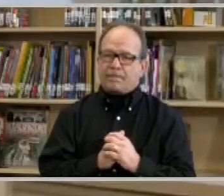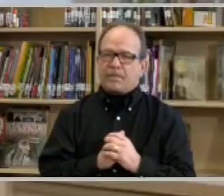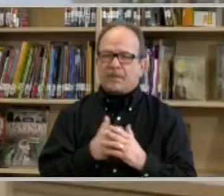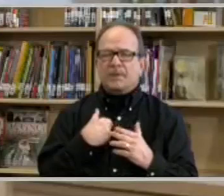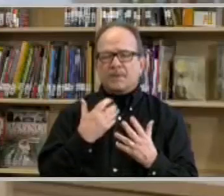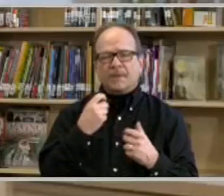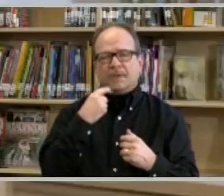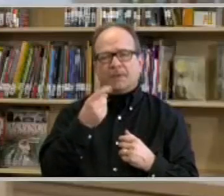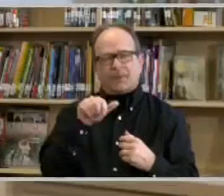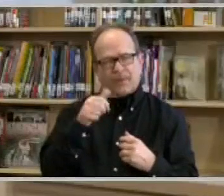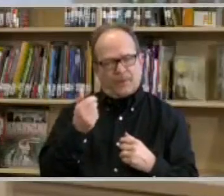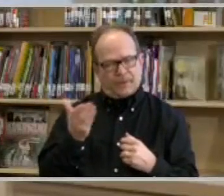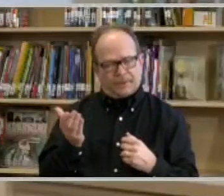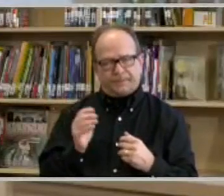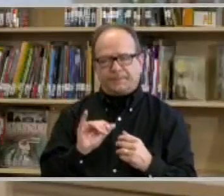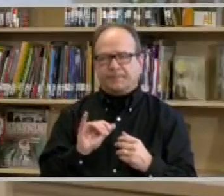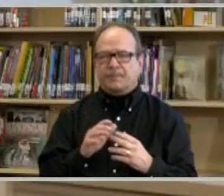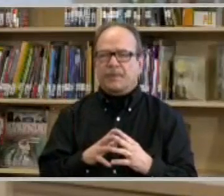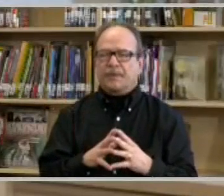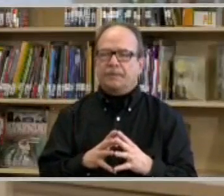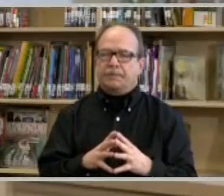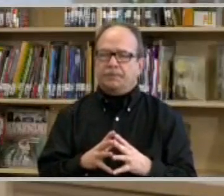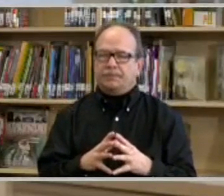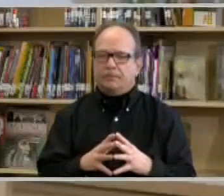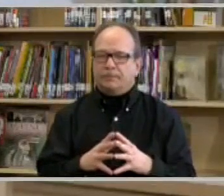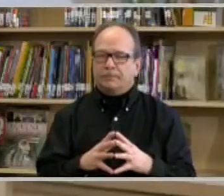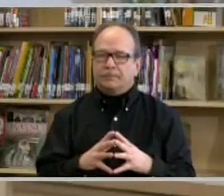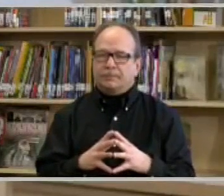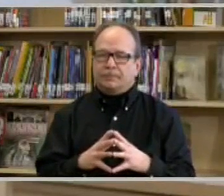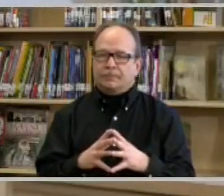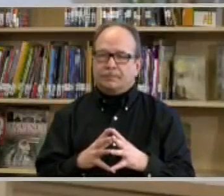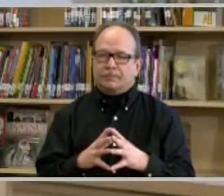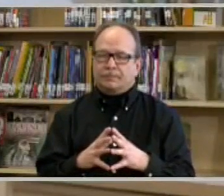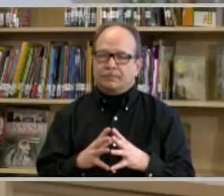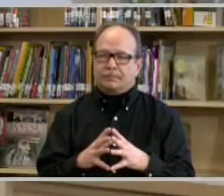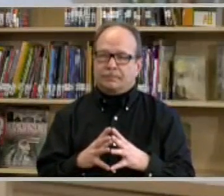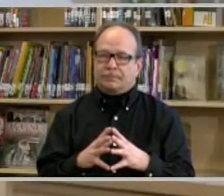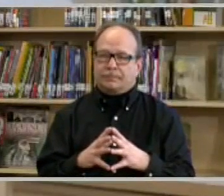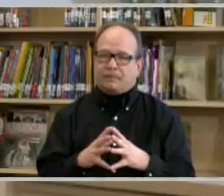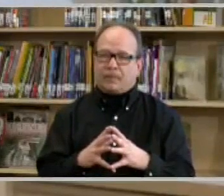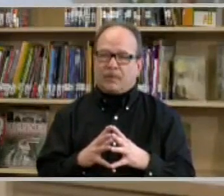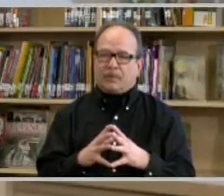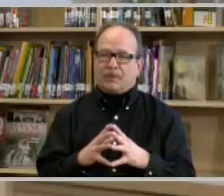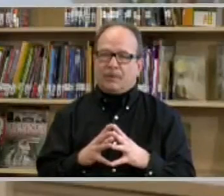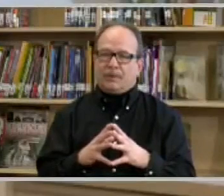NOW THE SECOND THING I WAS JUST